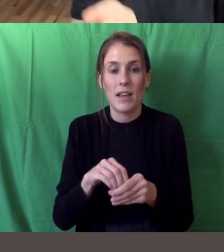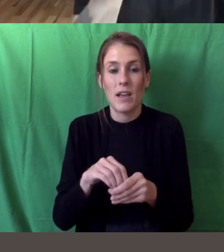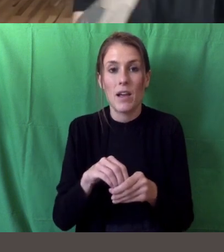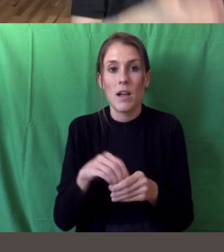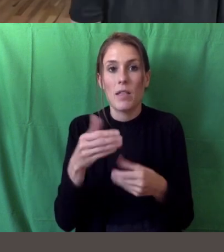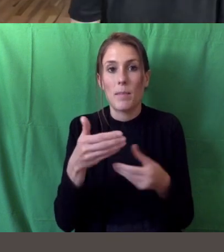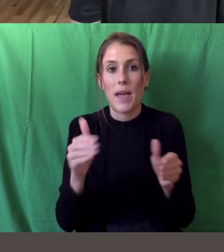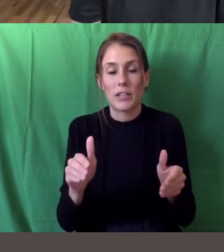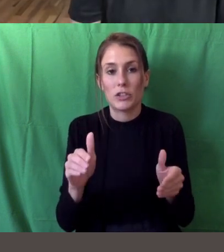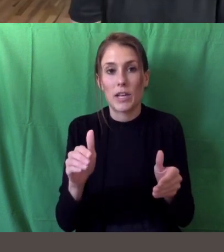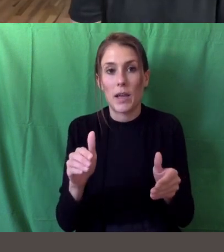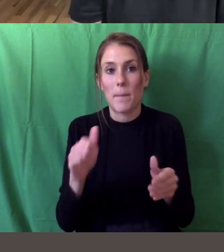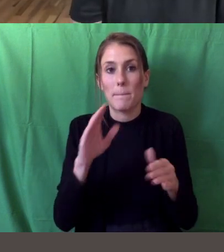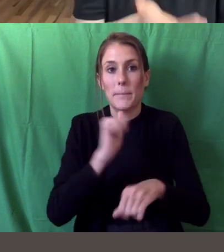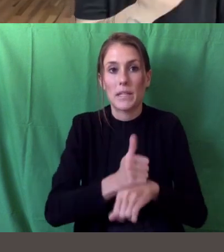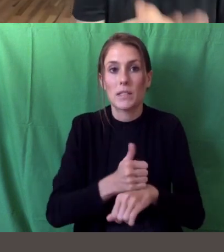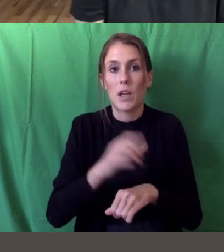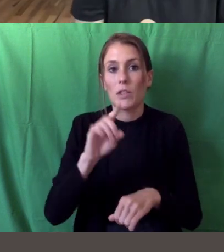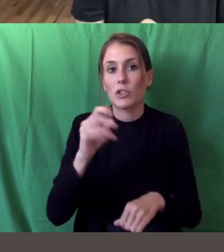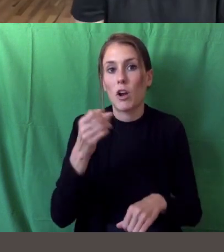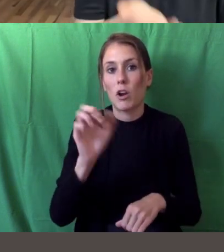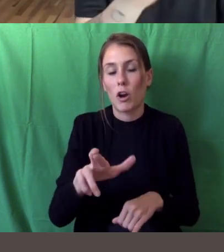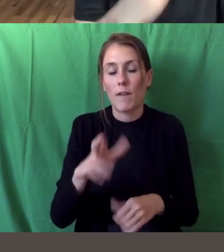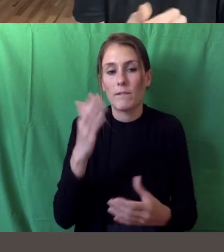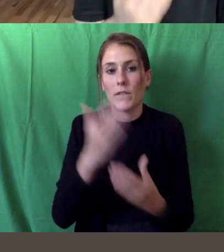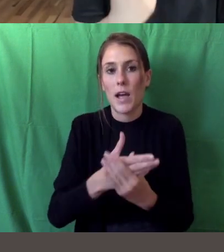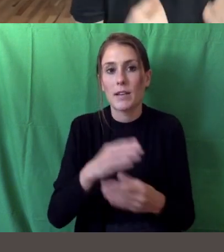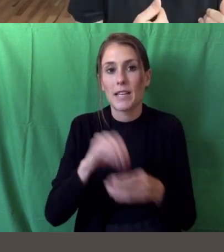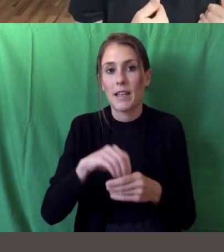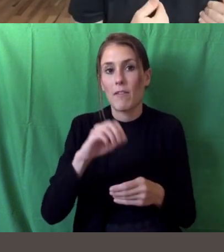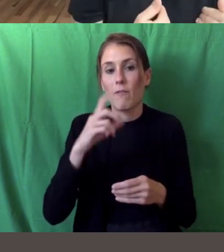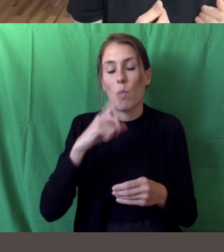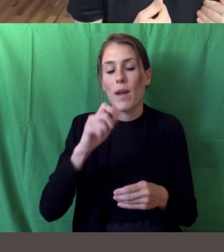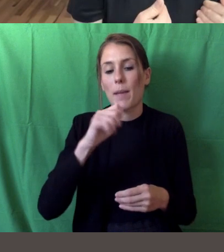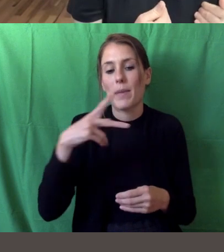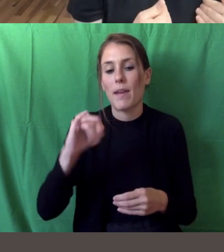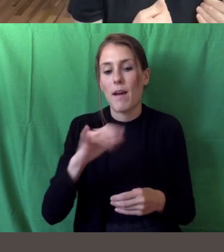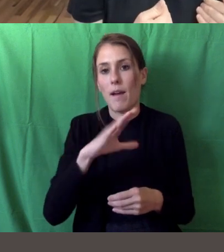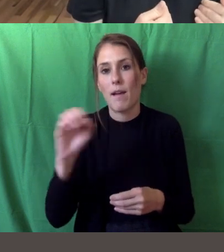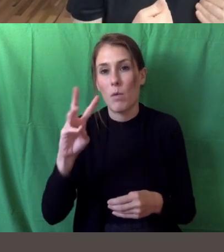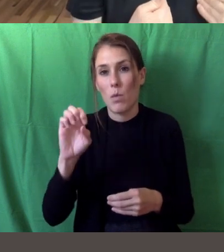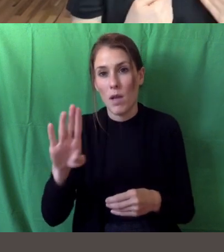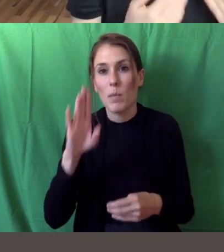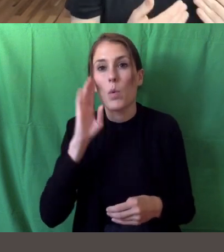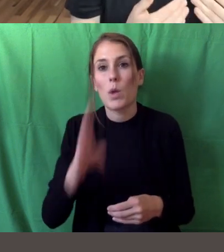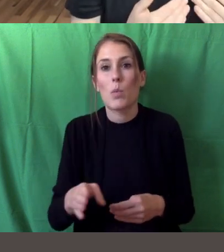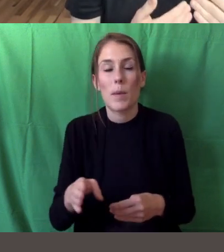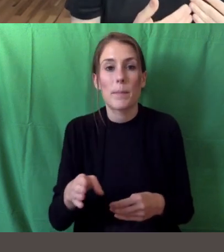based on those Docker files that were in our src directory for our API and our web. And we're going to be pushing them up